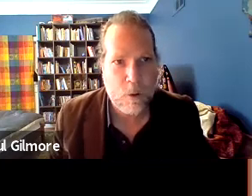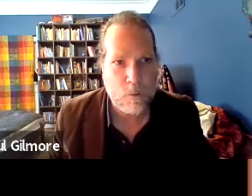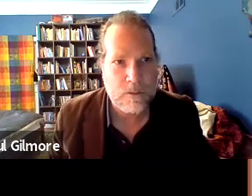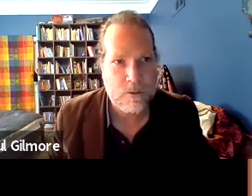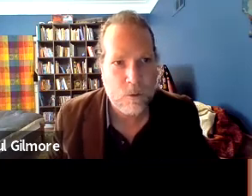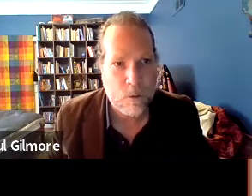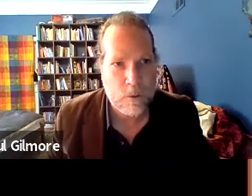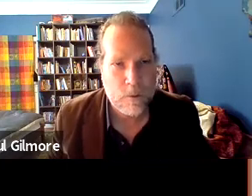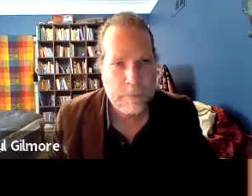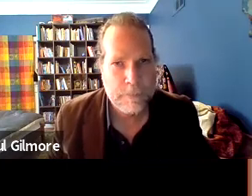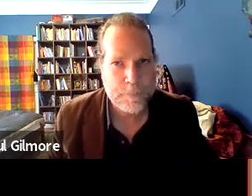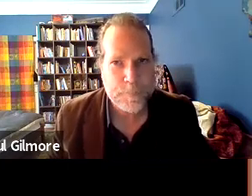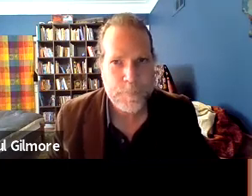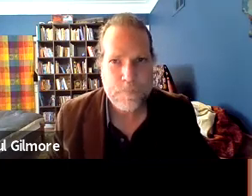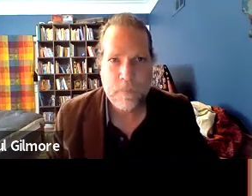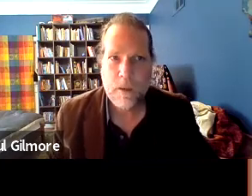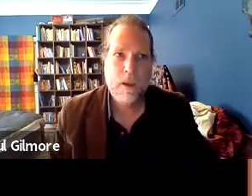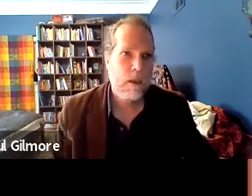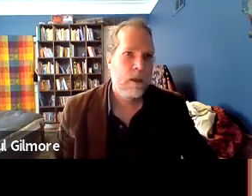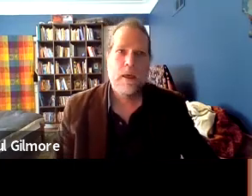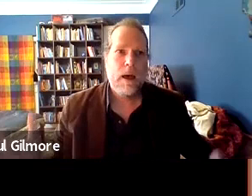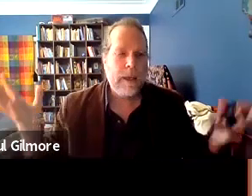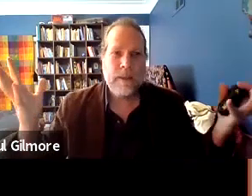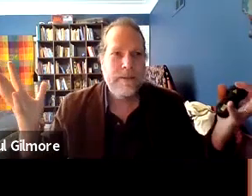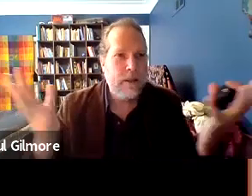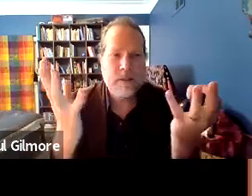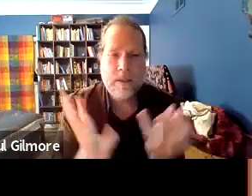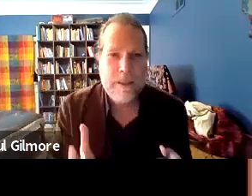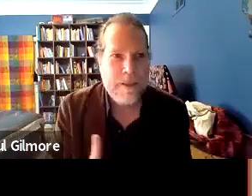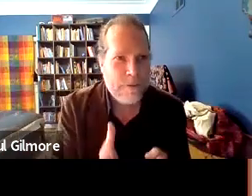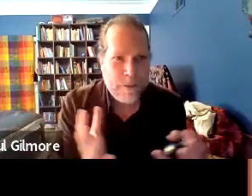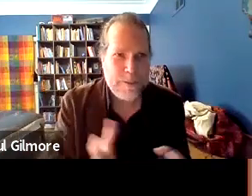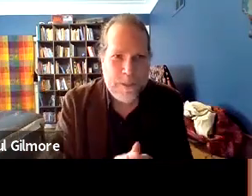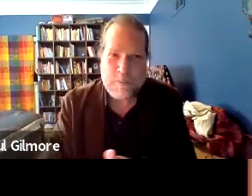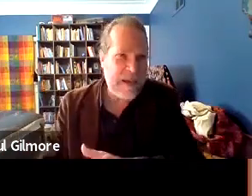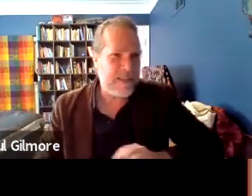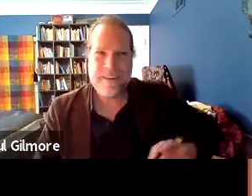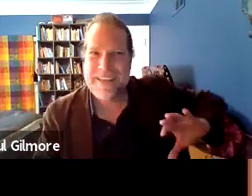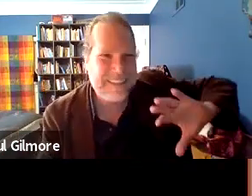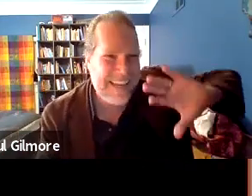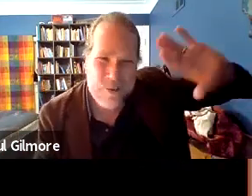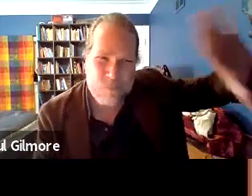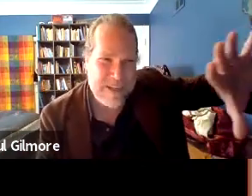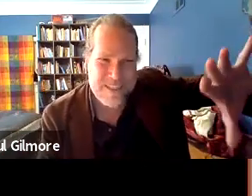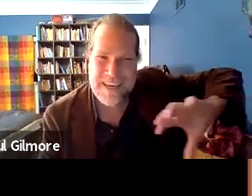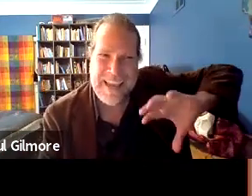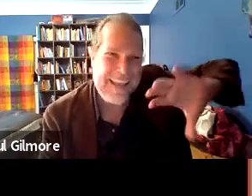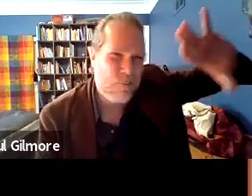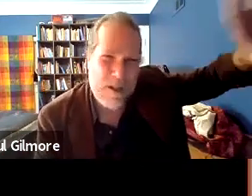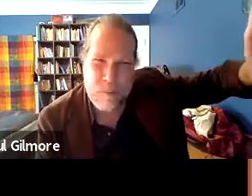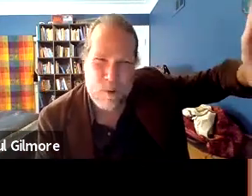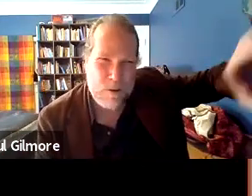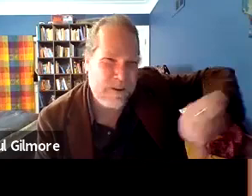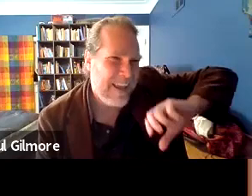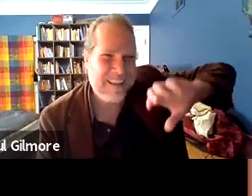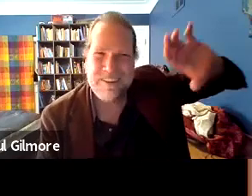the golden door. You know, basically saying take your rich and your well born and all